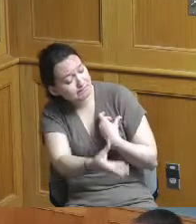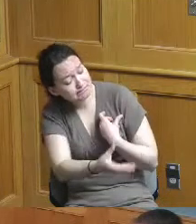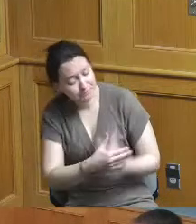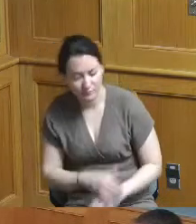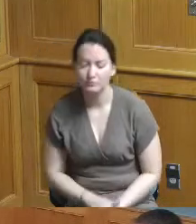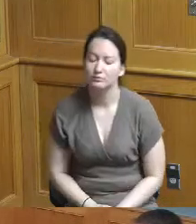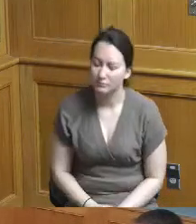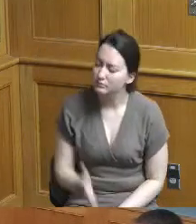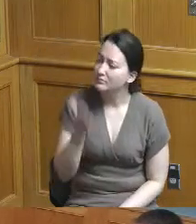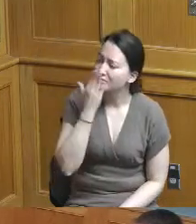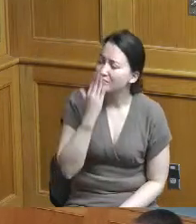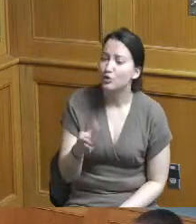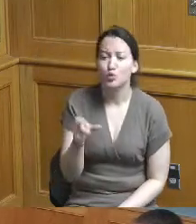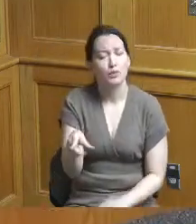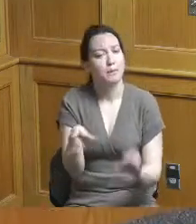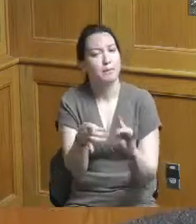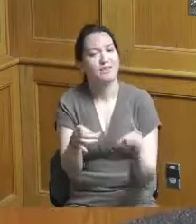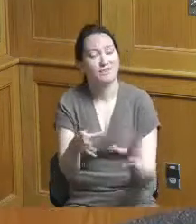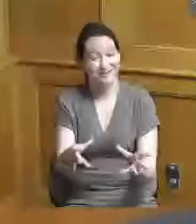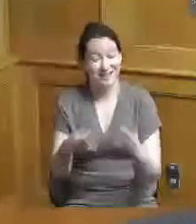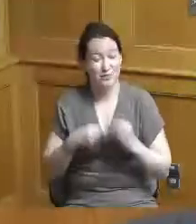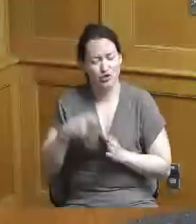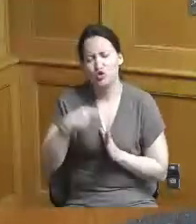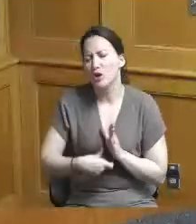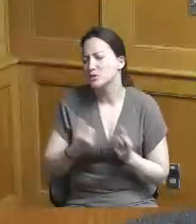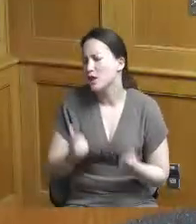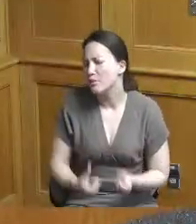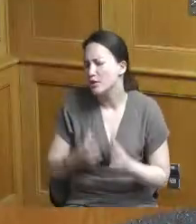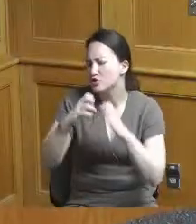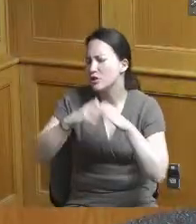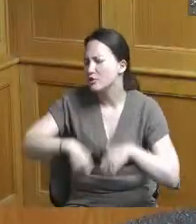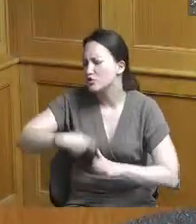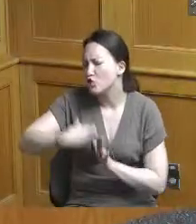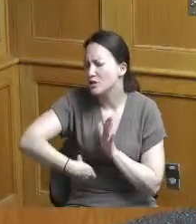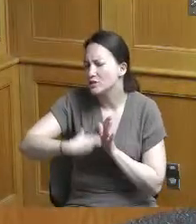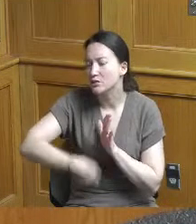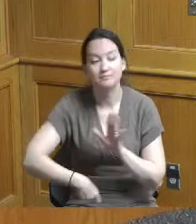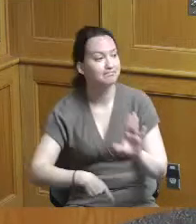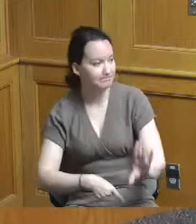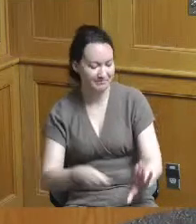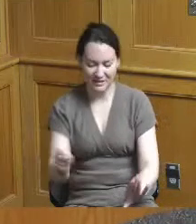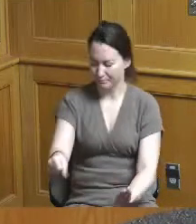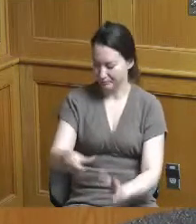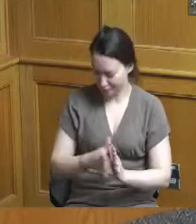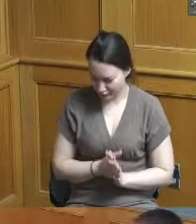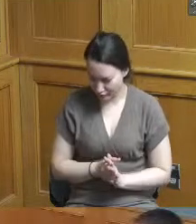thank you and you mentioned that acquisition costs what was the demolition cost yeah the the the